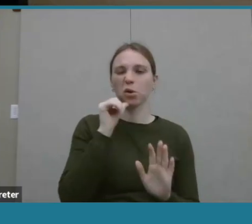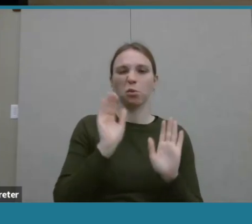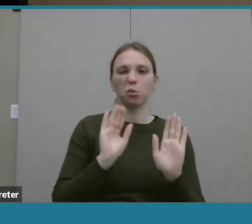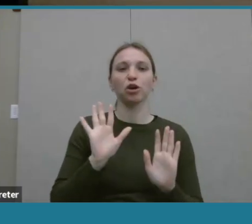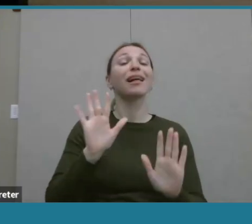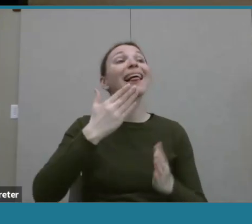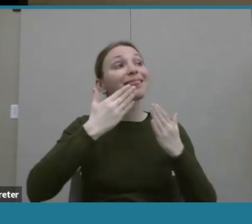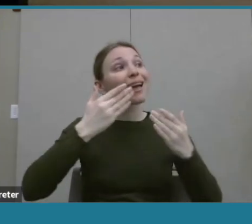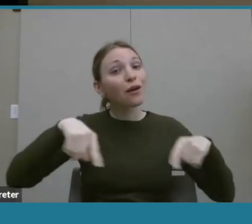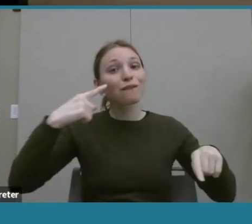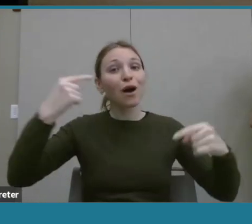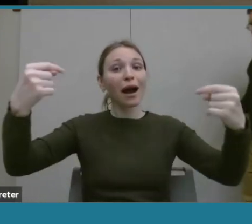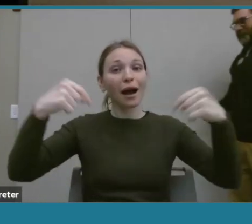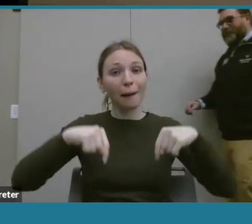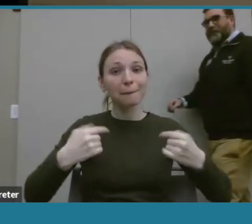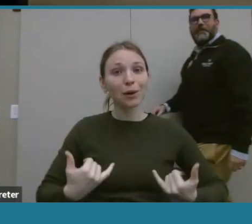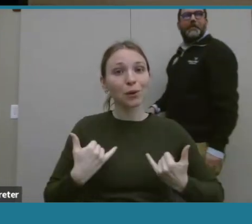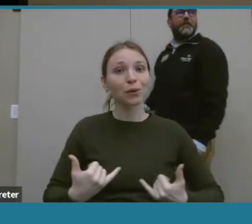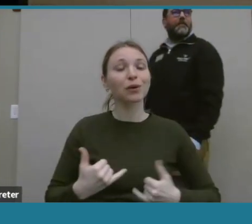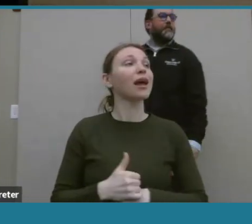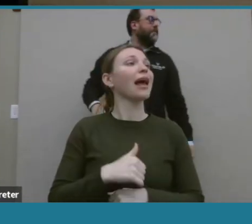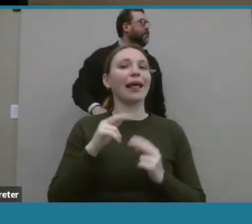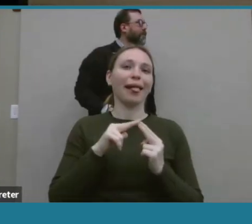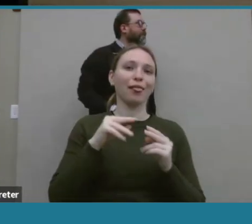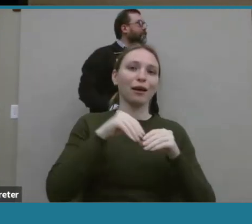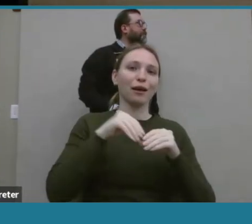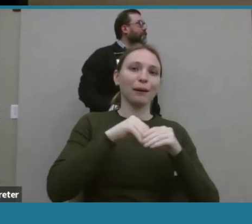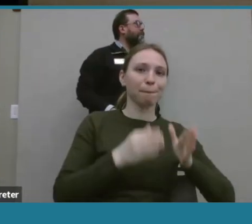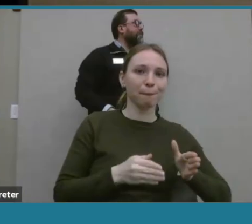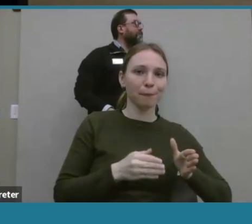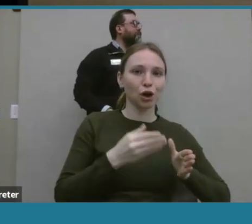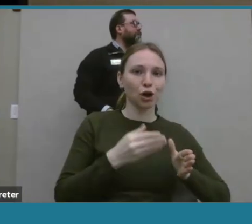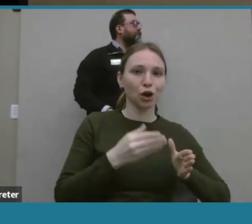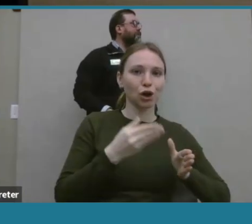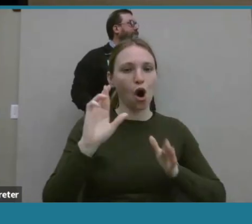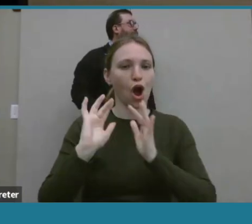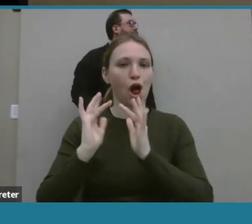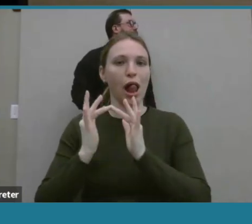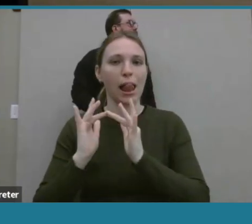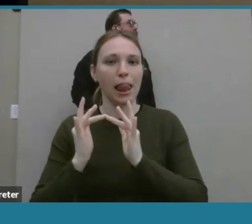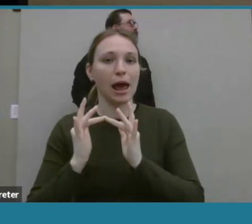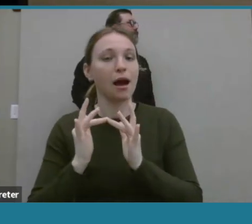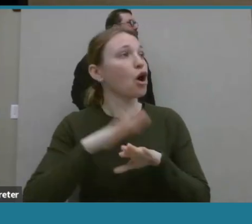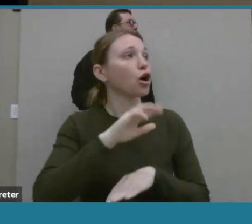Uh, thank you all for being here with us, uh, today, either in person or online on our Zoom.